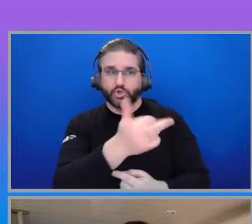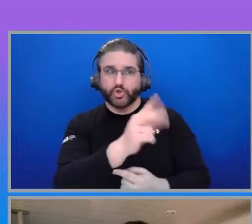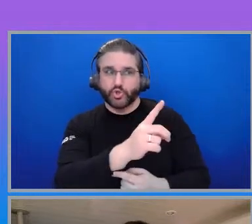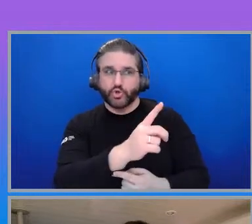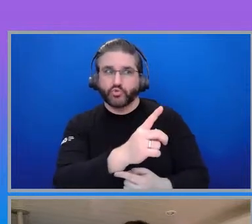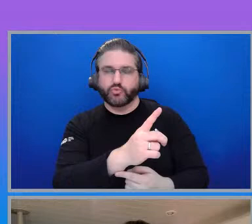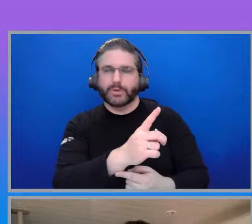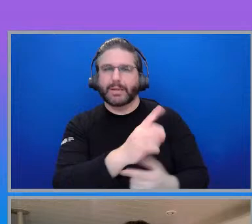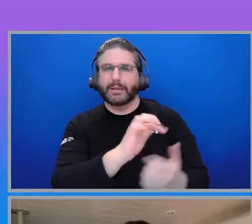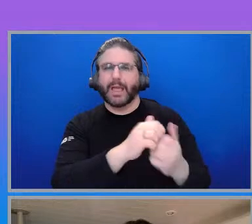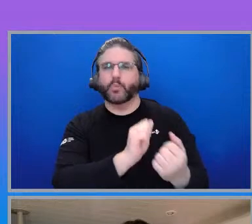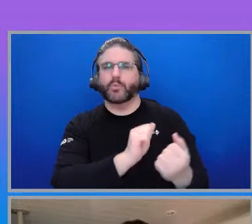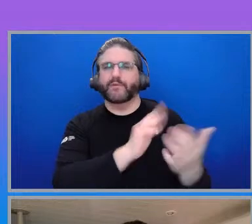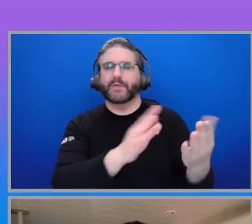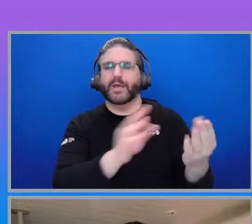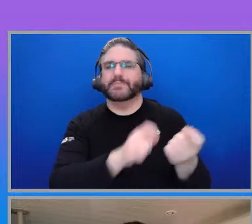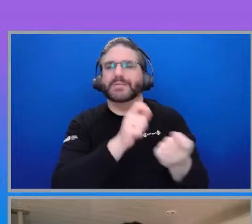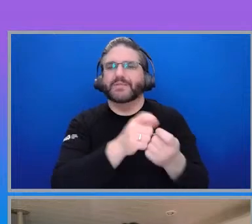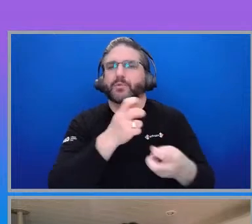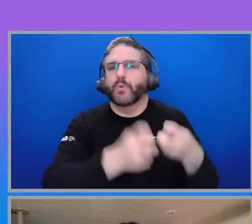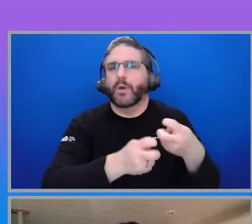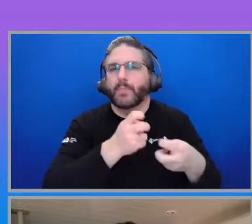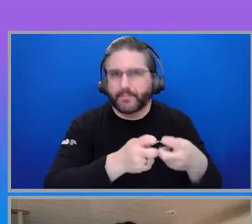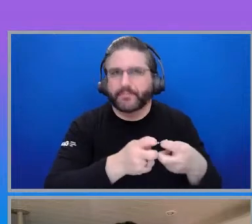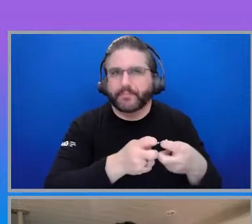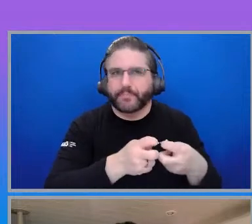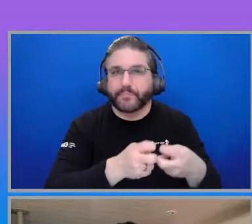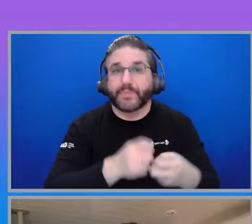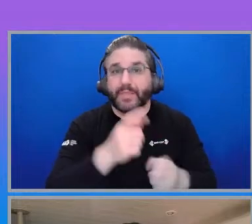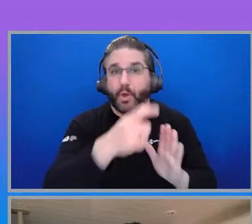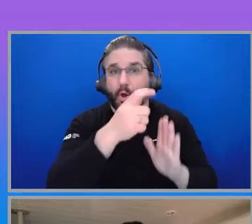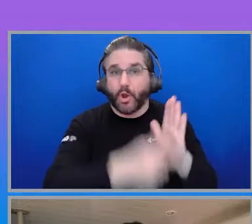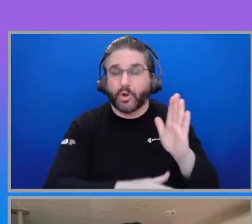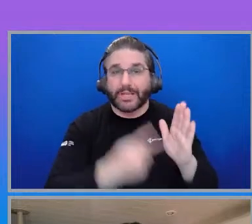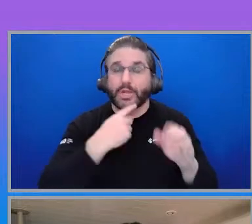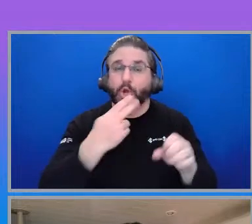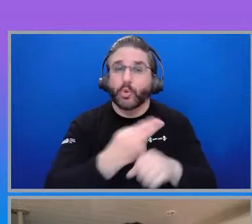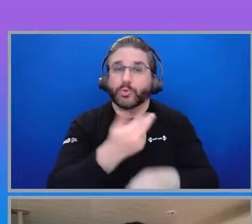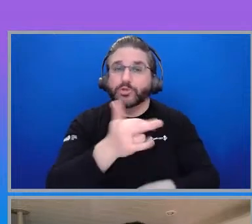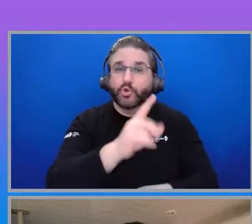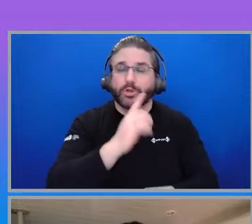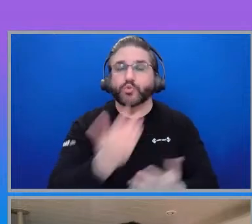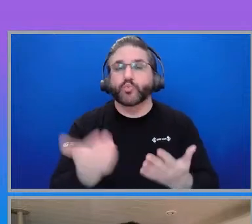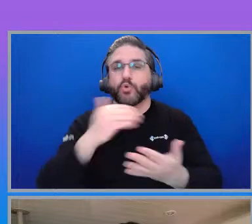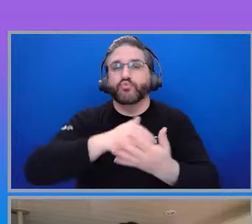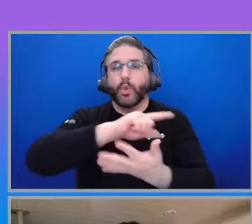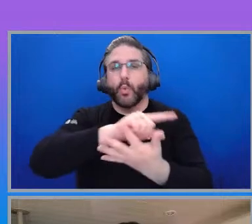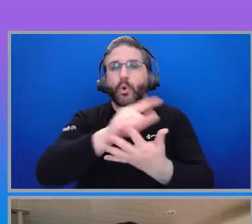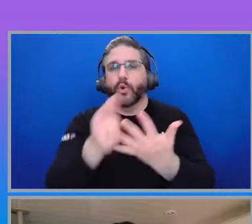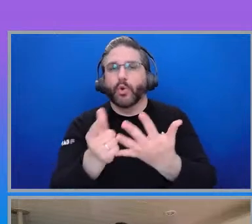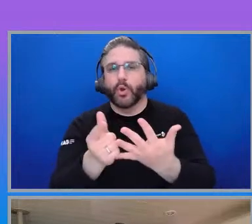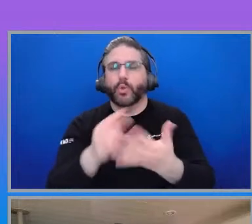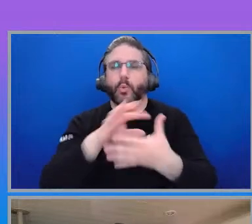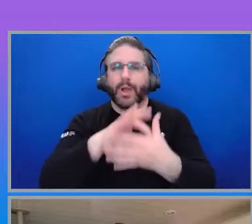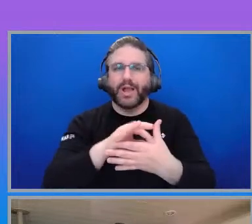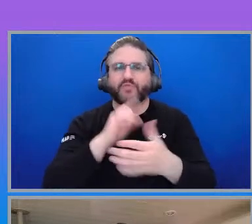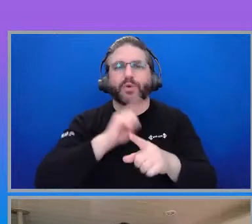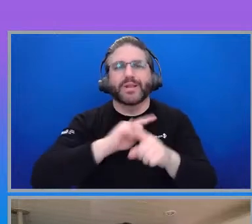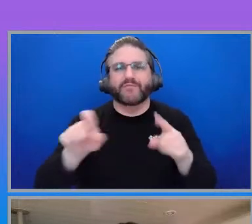out to be a real problem. That article was all about using grid to reorder content at different